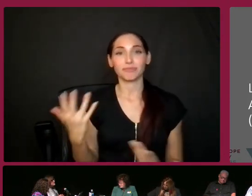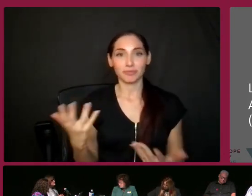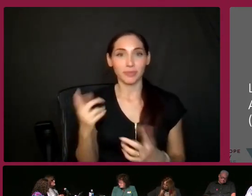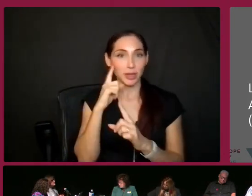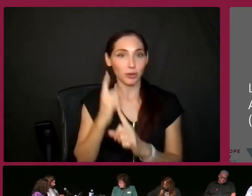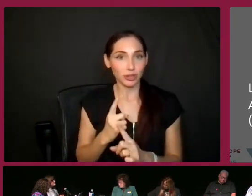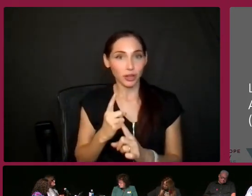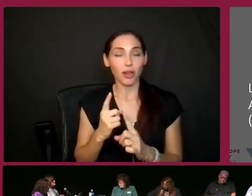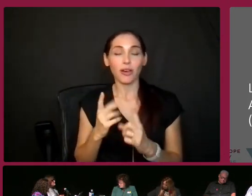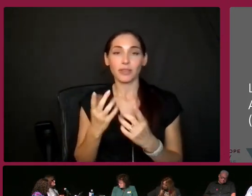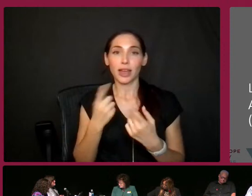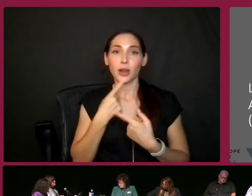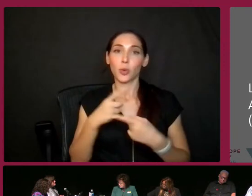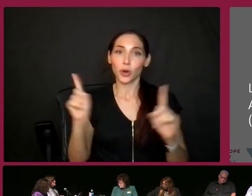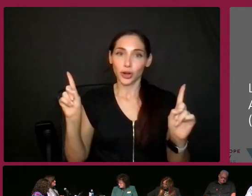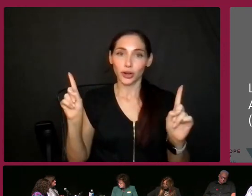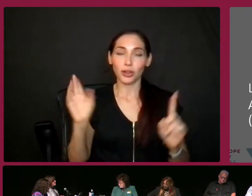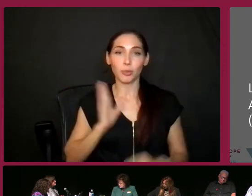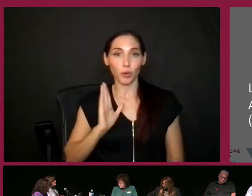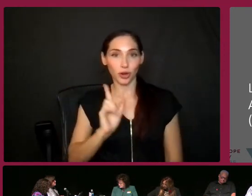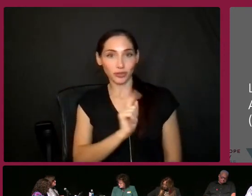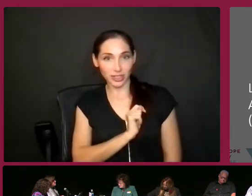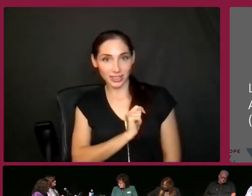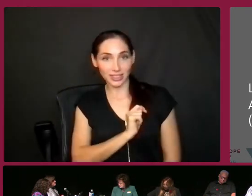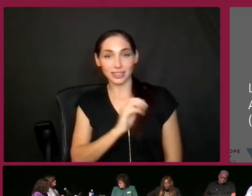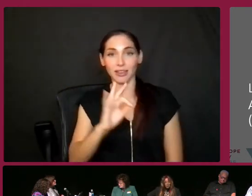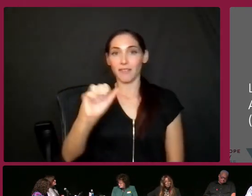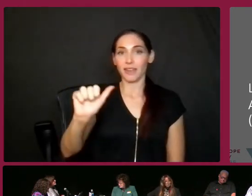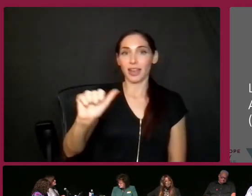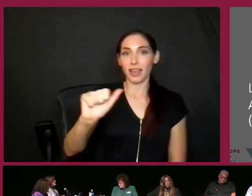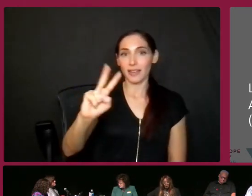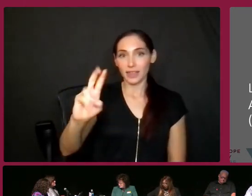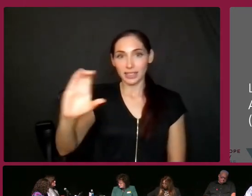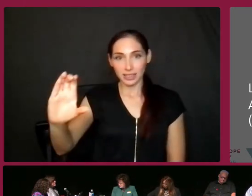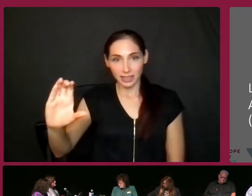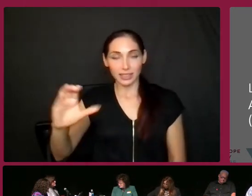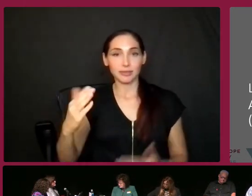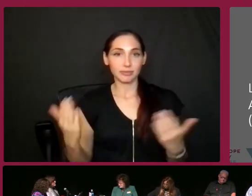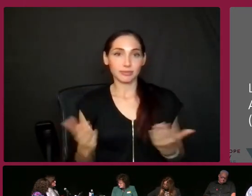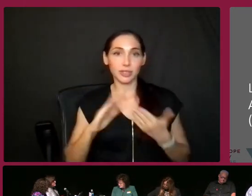ordered, the Board of Trustees of the Antelope Valley Community College District